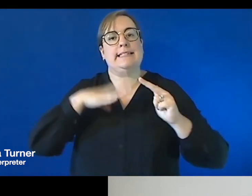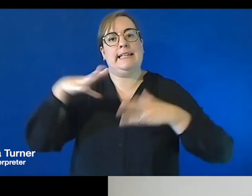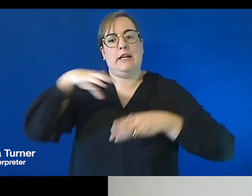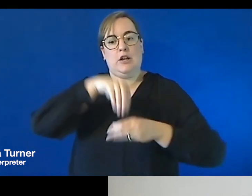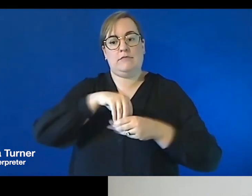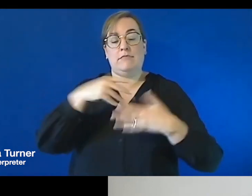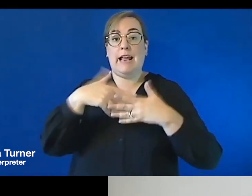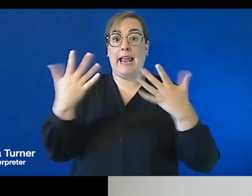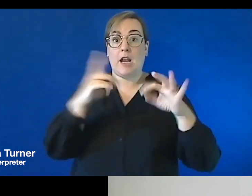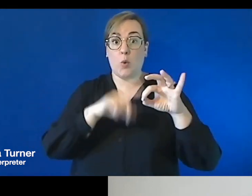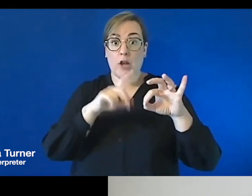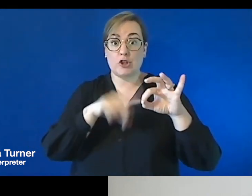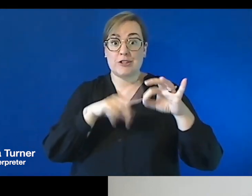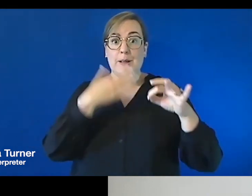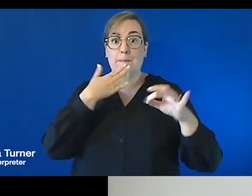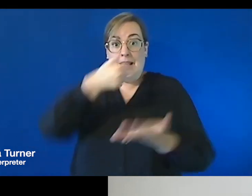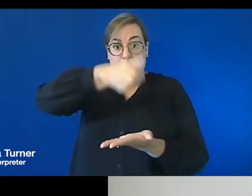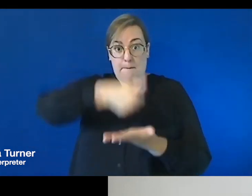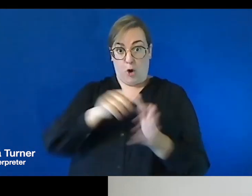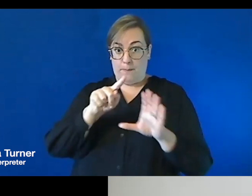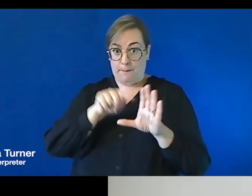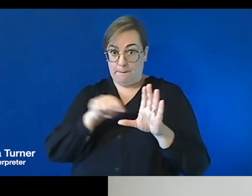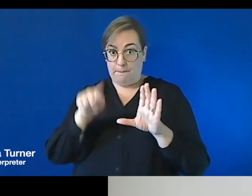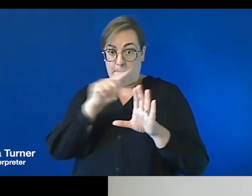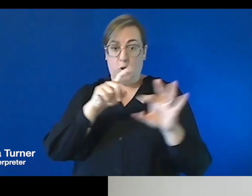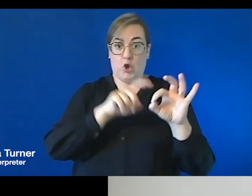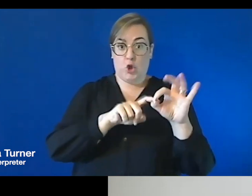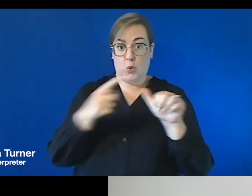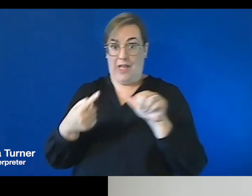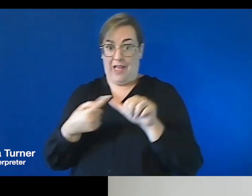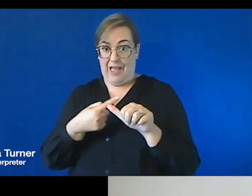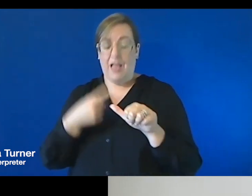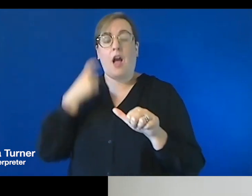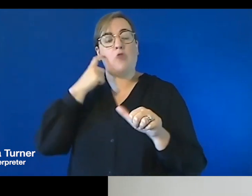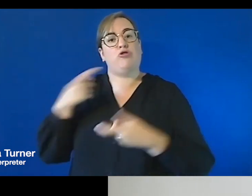answer in the Q&A or in the chat function and I will try and raise it, and we do have a question